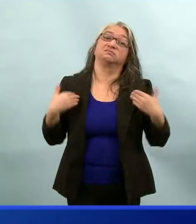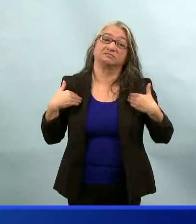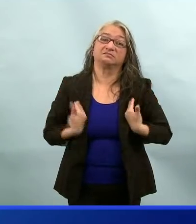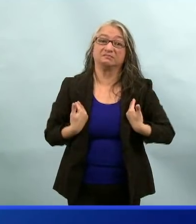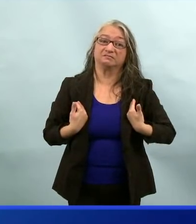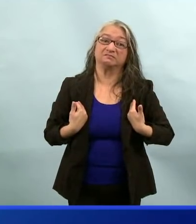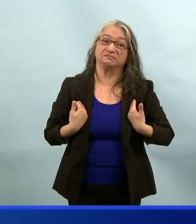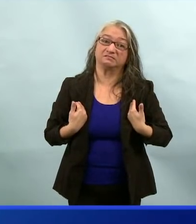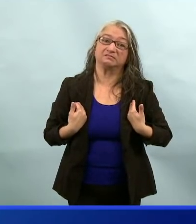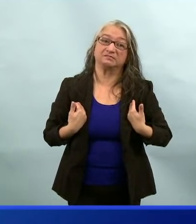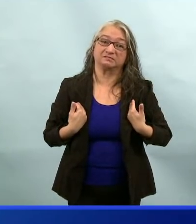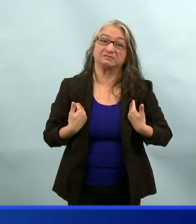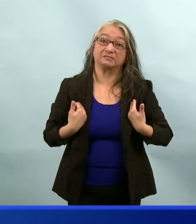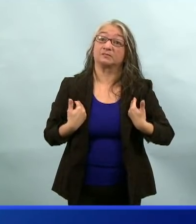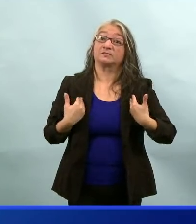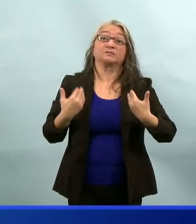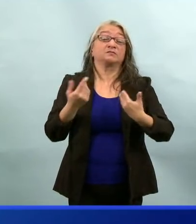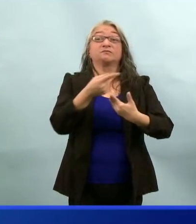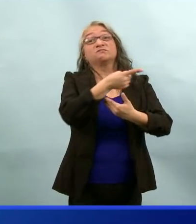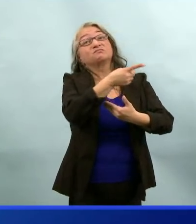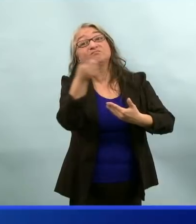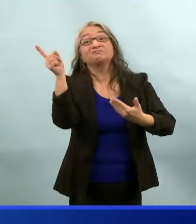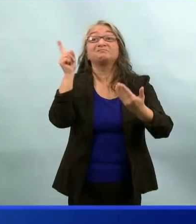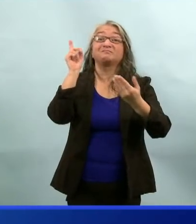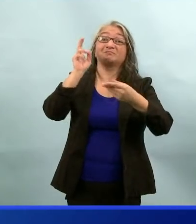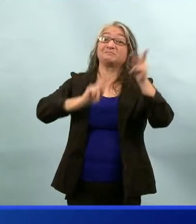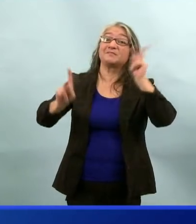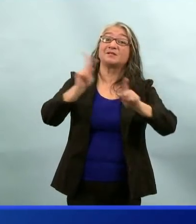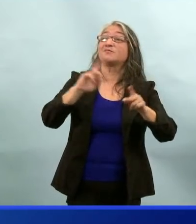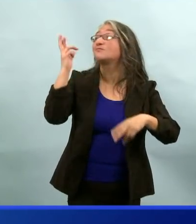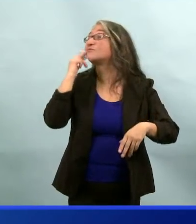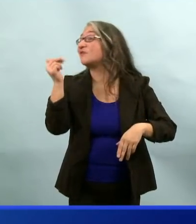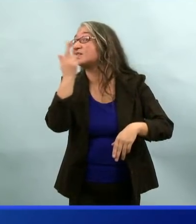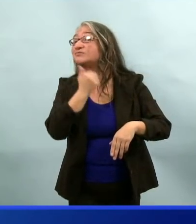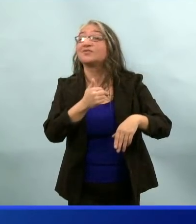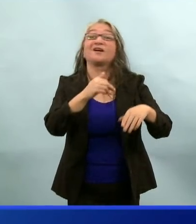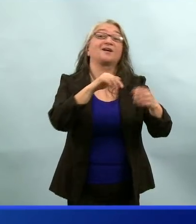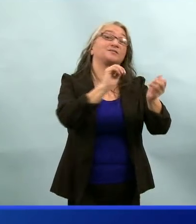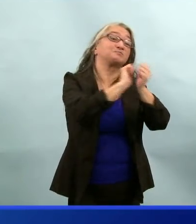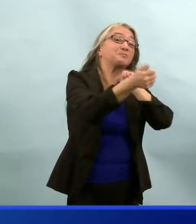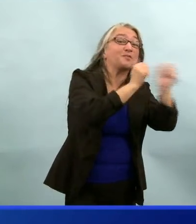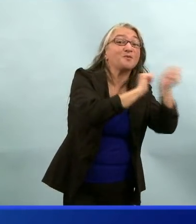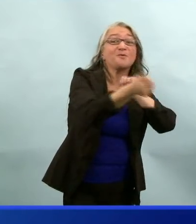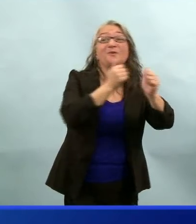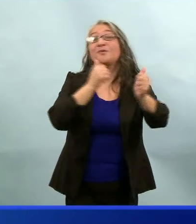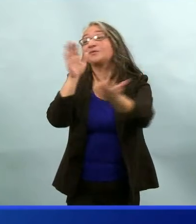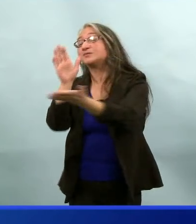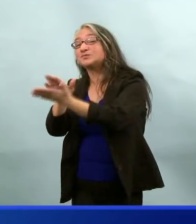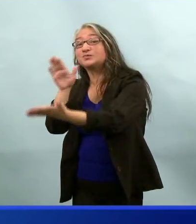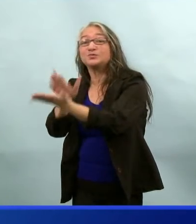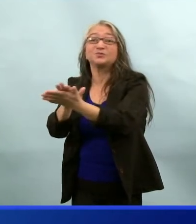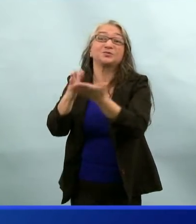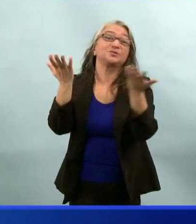to some form of normal as restaurants and business sports and schools have reopened our hospitals and